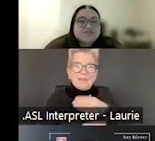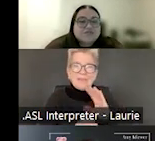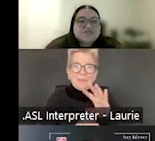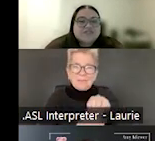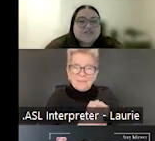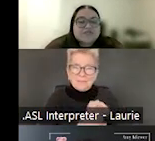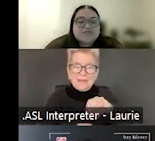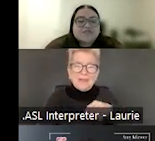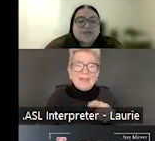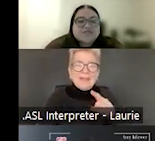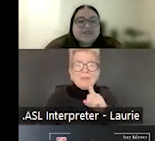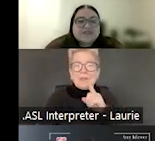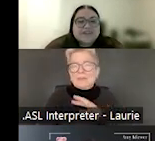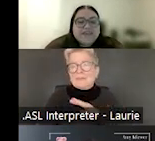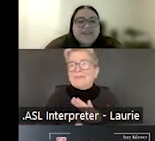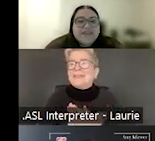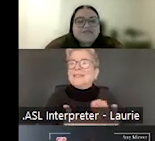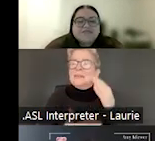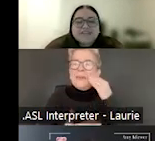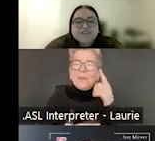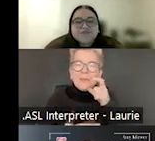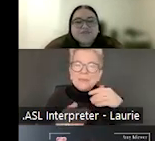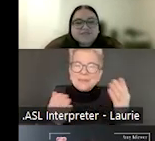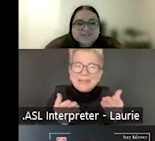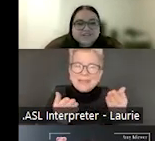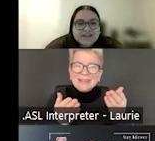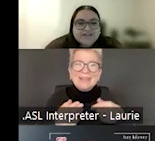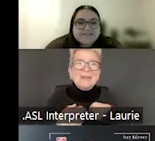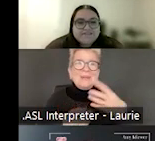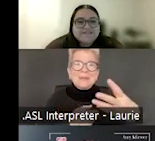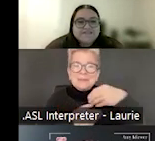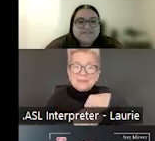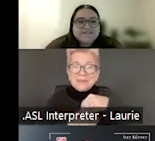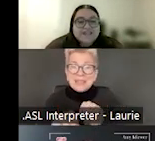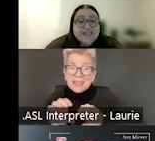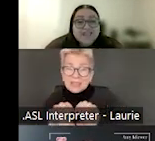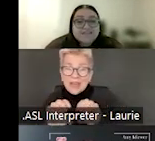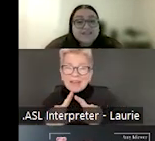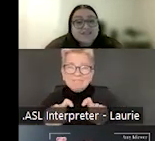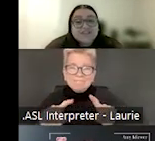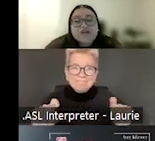know who is here, who is present and who's engaging with us in the chat, and engaging